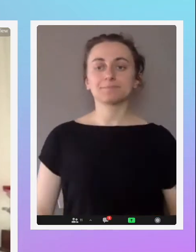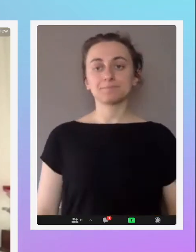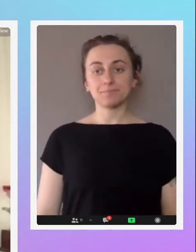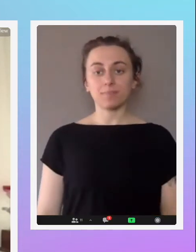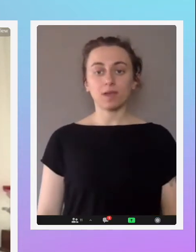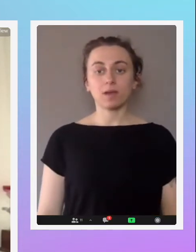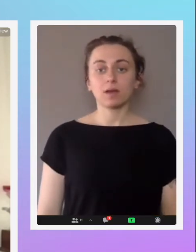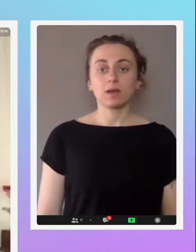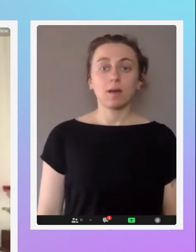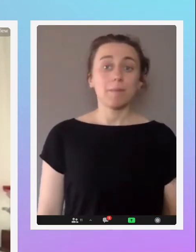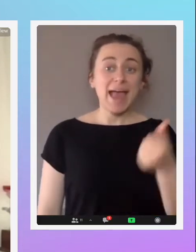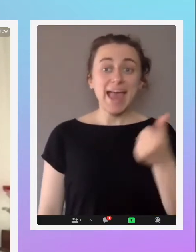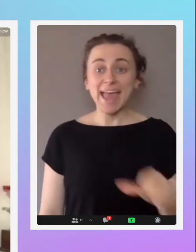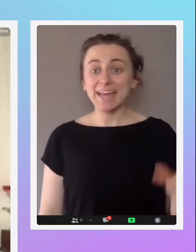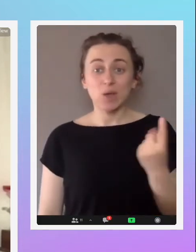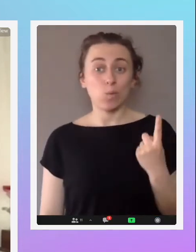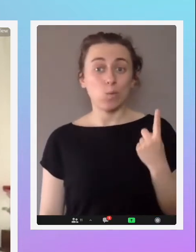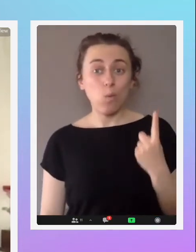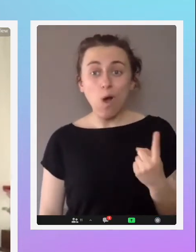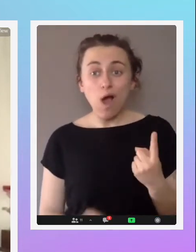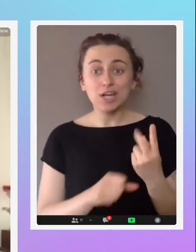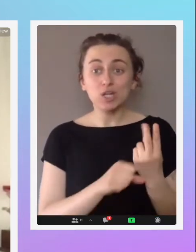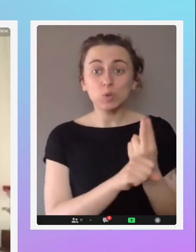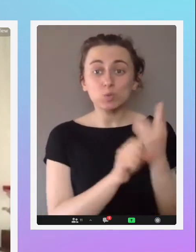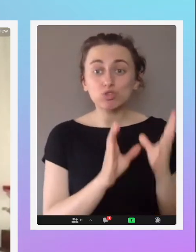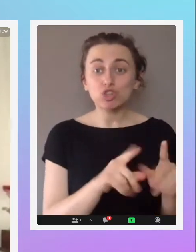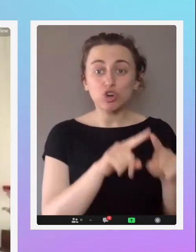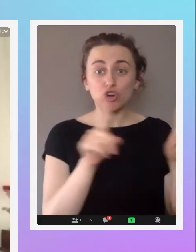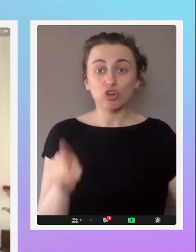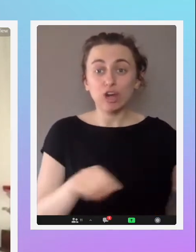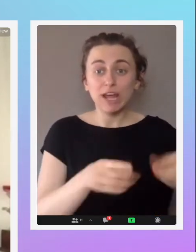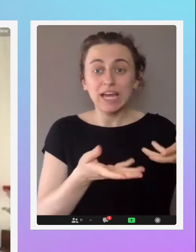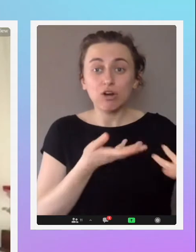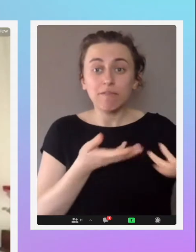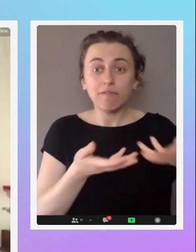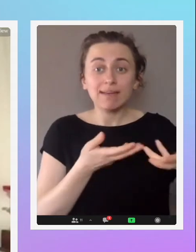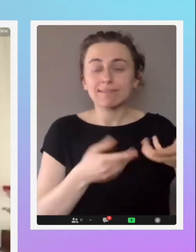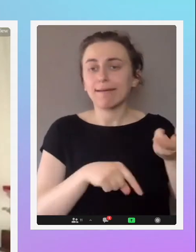to be able to address all possible combinations